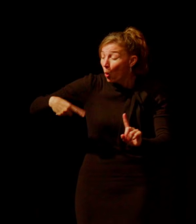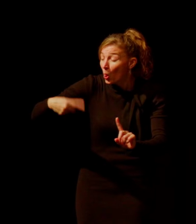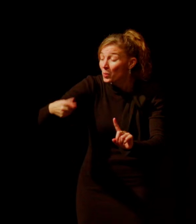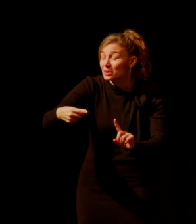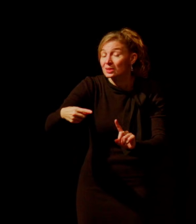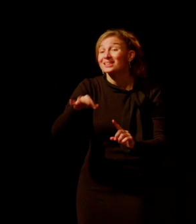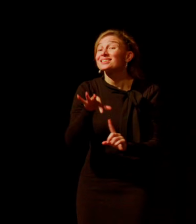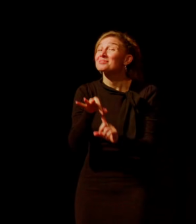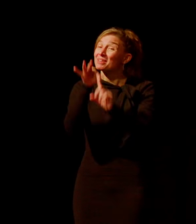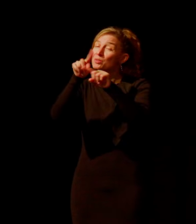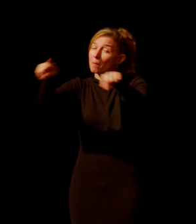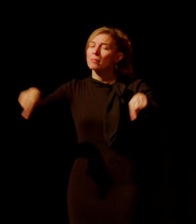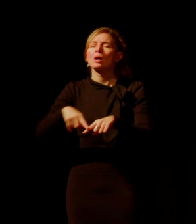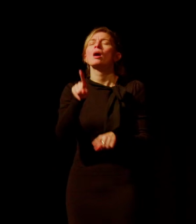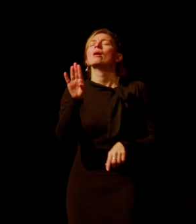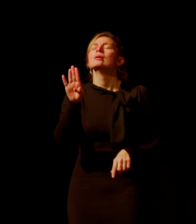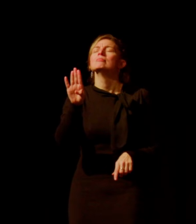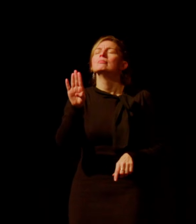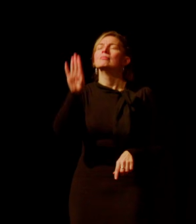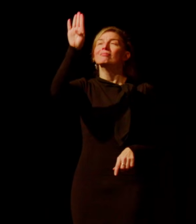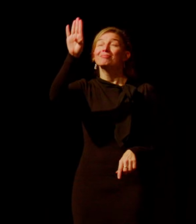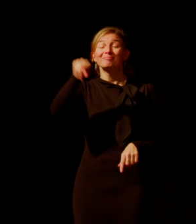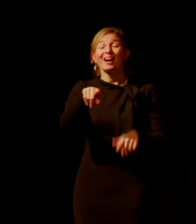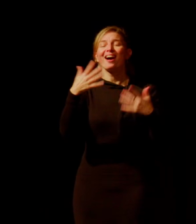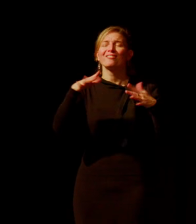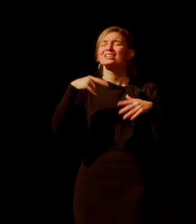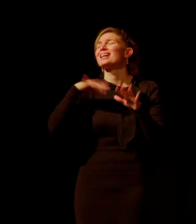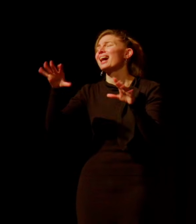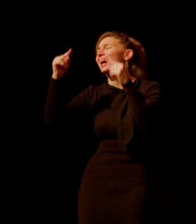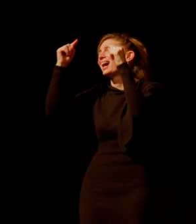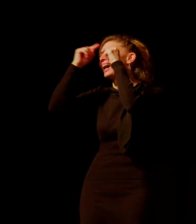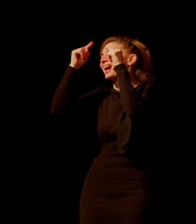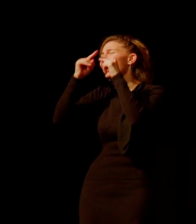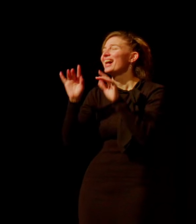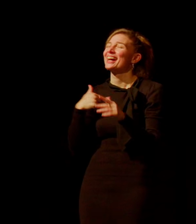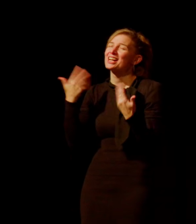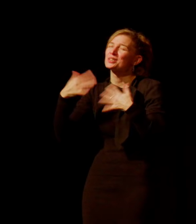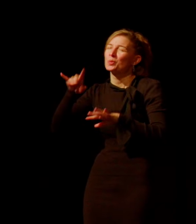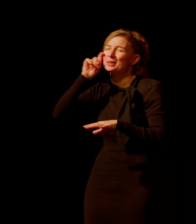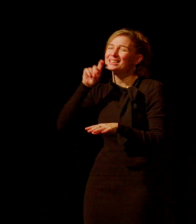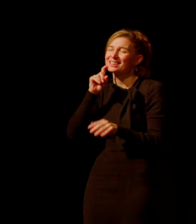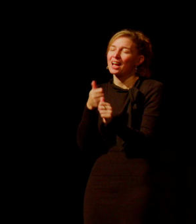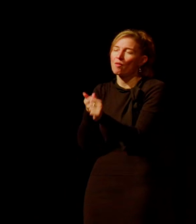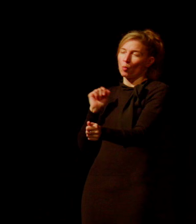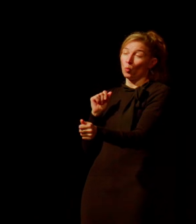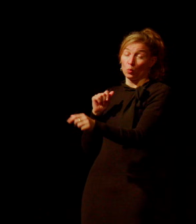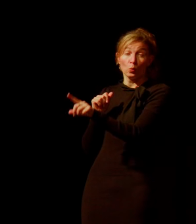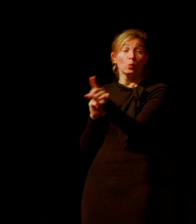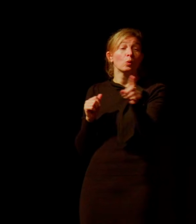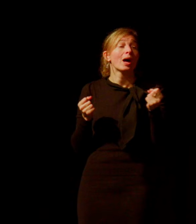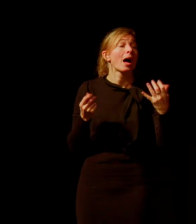Raise your hand if you've ever pretended to have a headache just to avoid sex. I have been there.